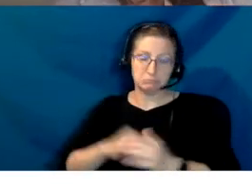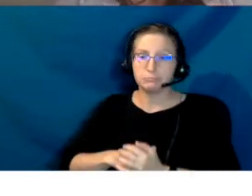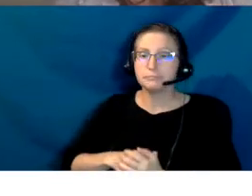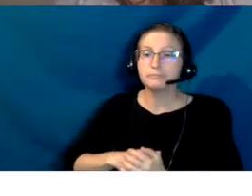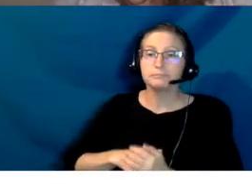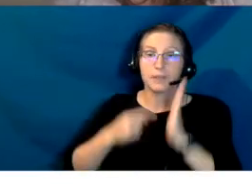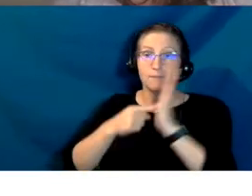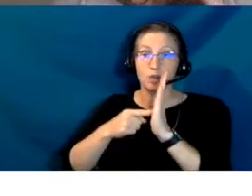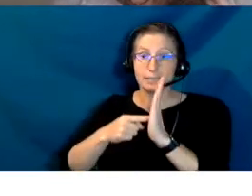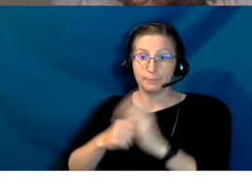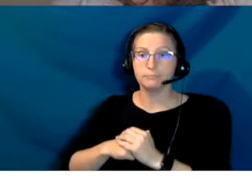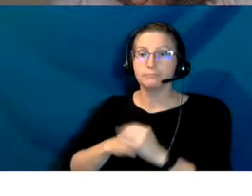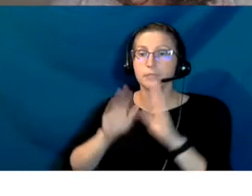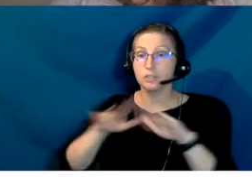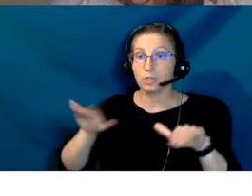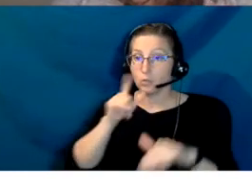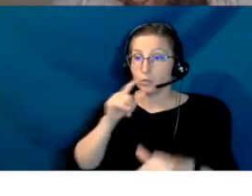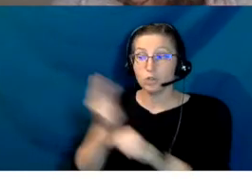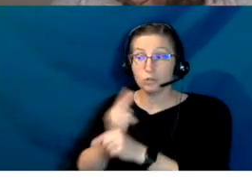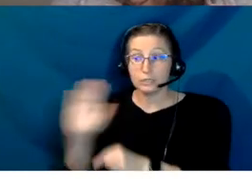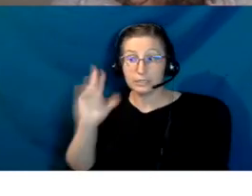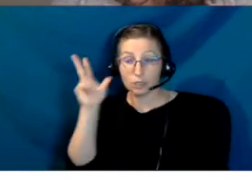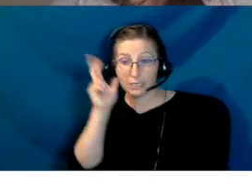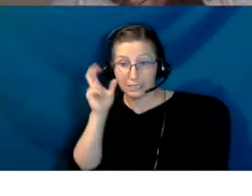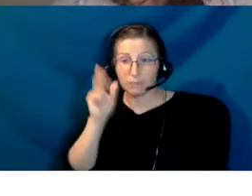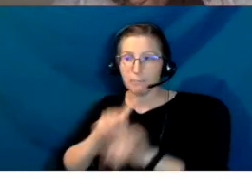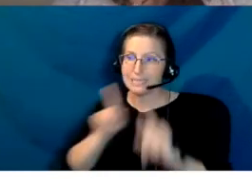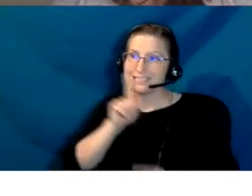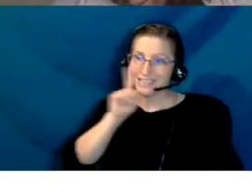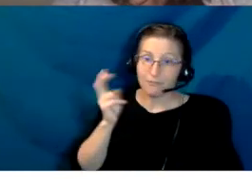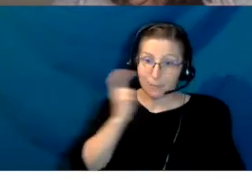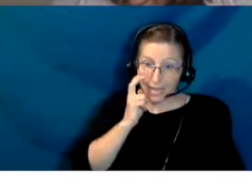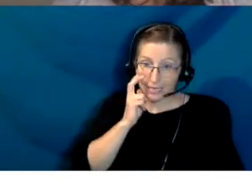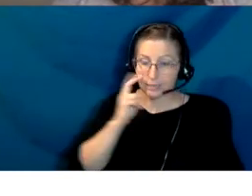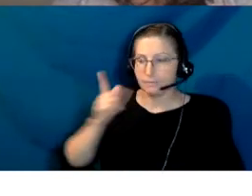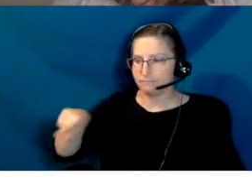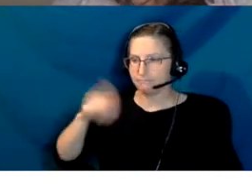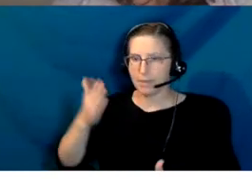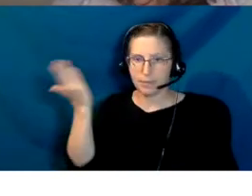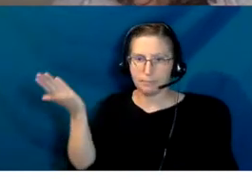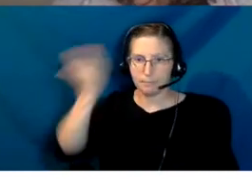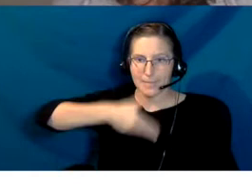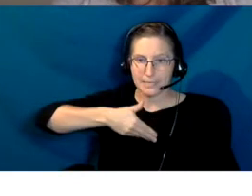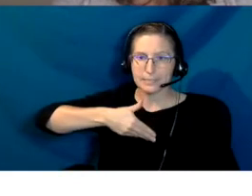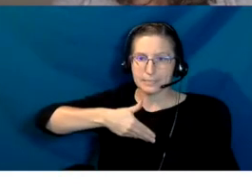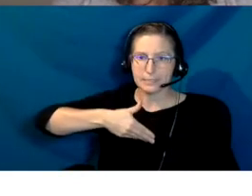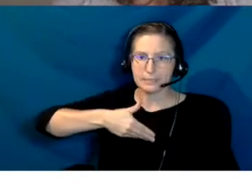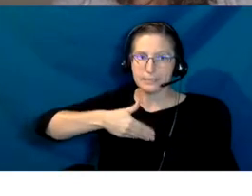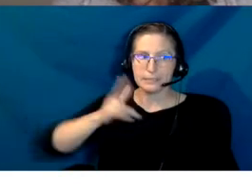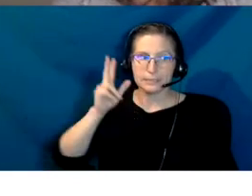their hearing, and is deafblind, might miss different sounds for morphological markers.